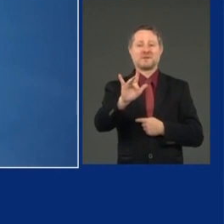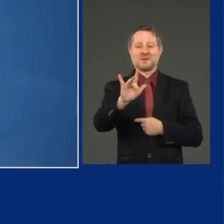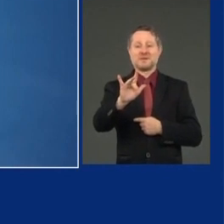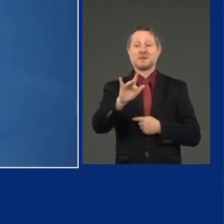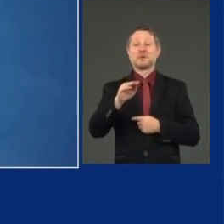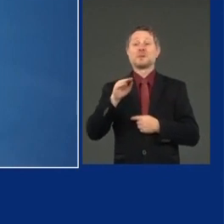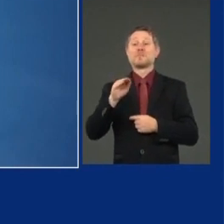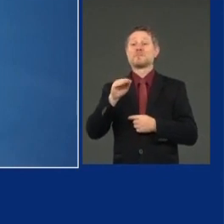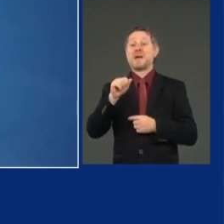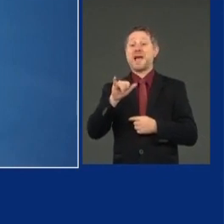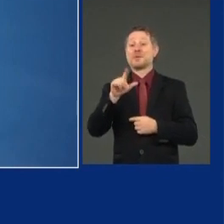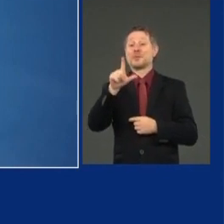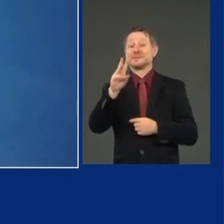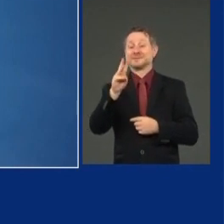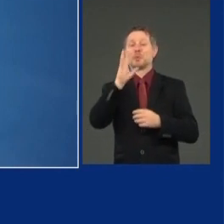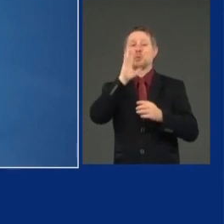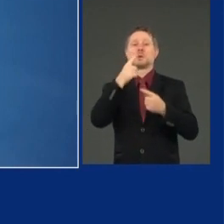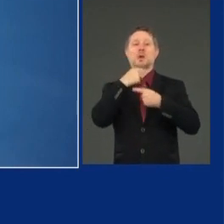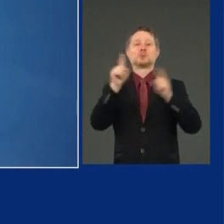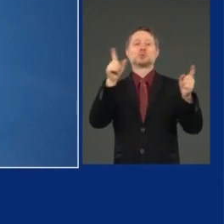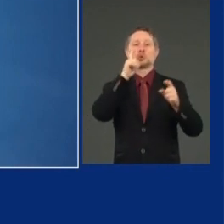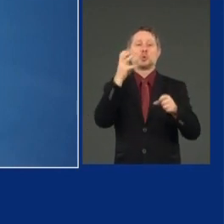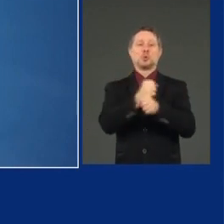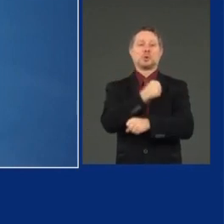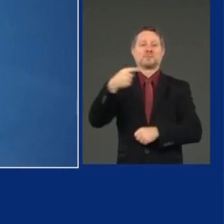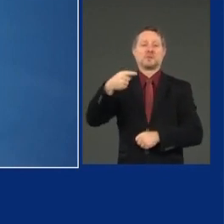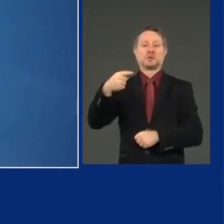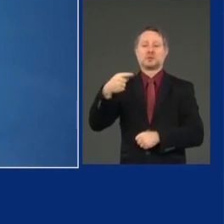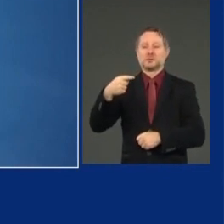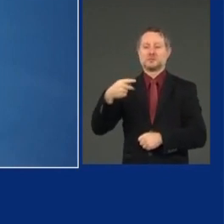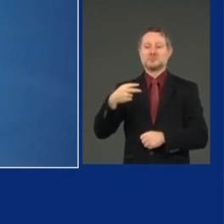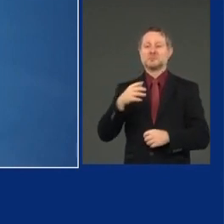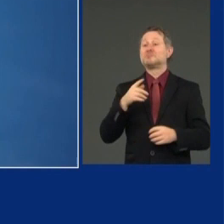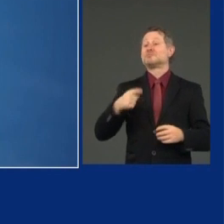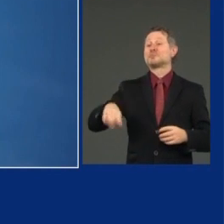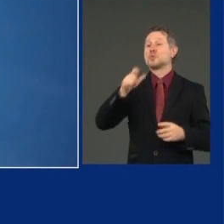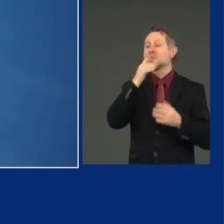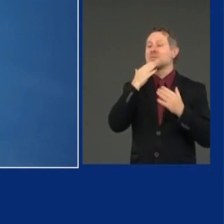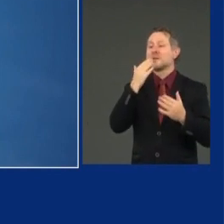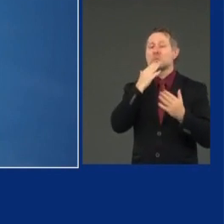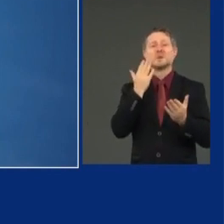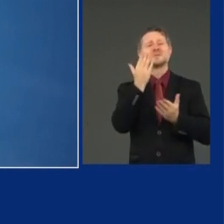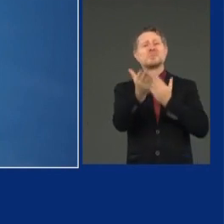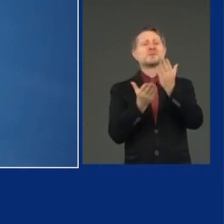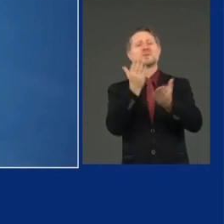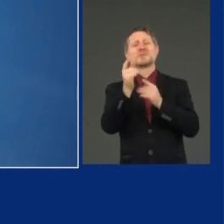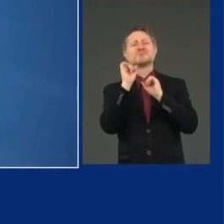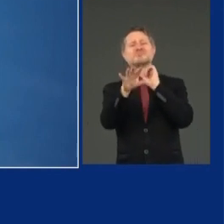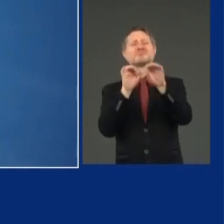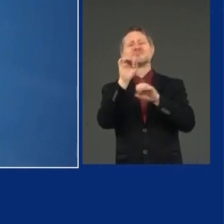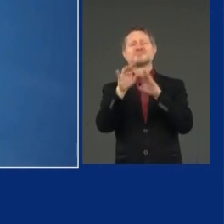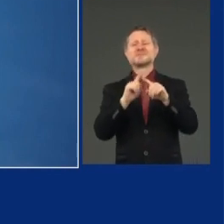MEMORIAL DAY. ON MAY 26 WE'LL BE ANNOUNCING THE FINAL WINNING AD.